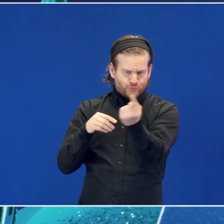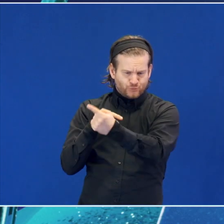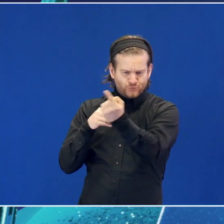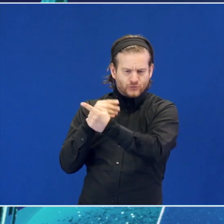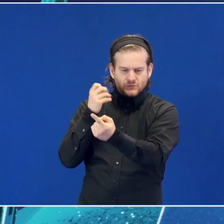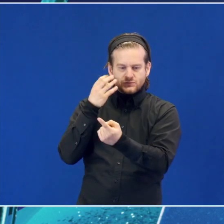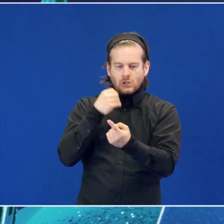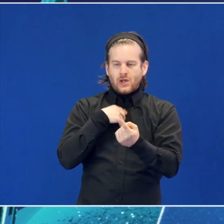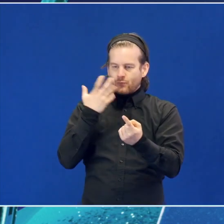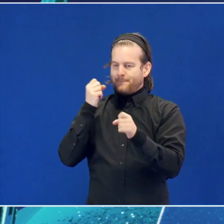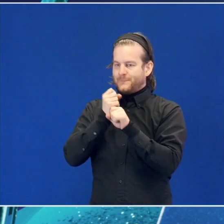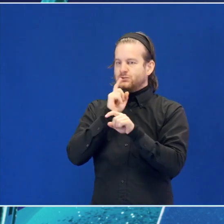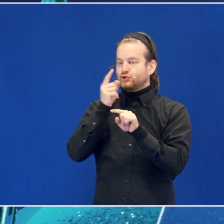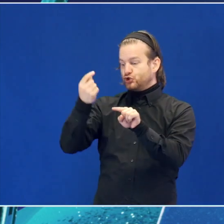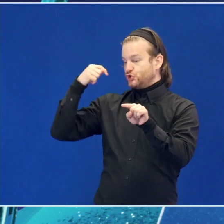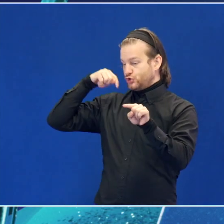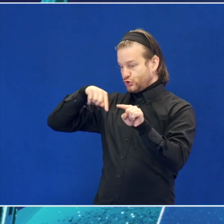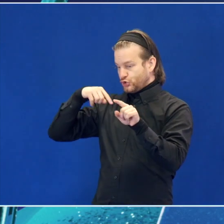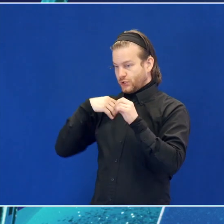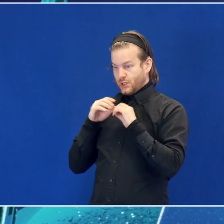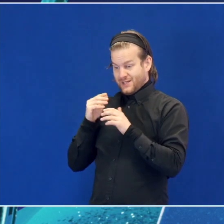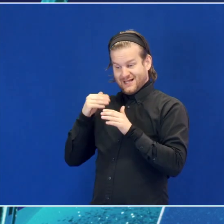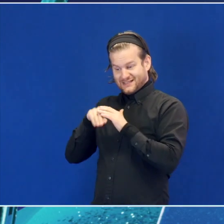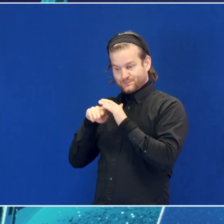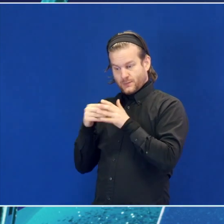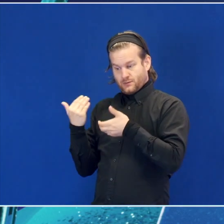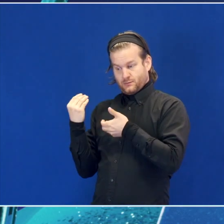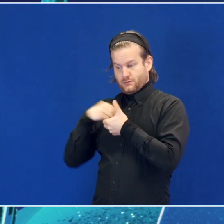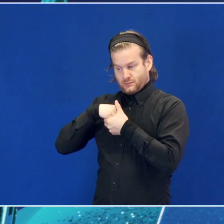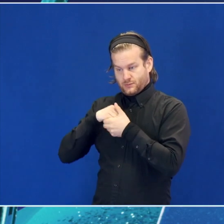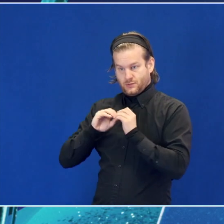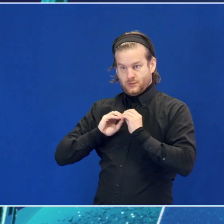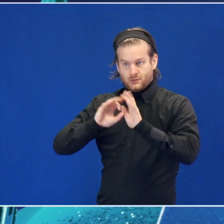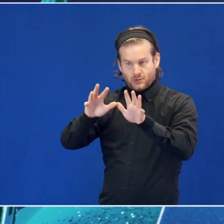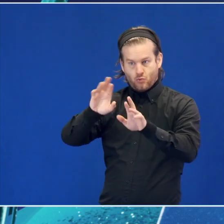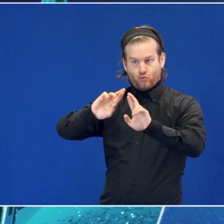I was talking to an engineer, a front-end engineer at a healthcare company.